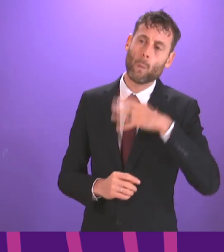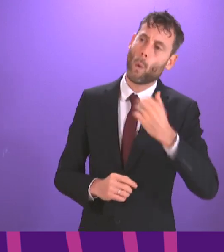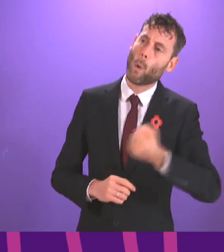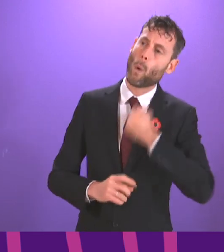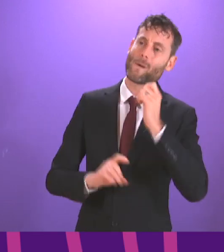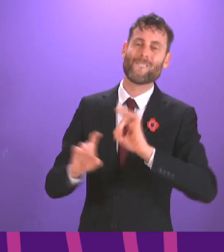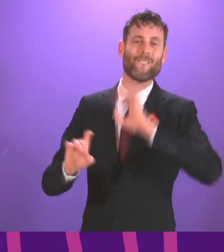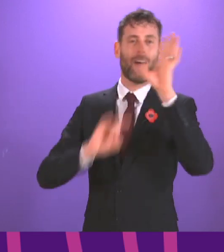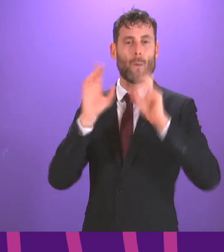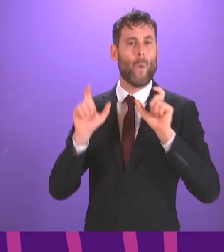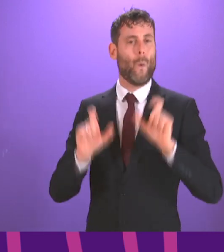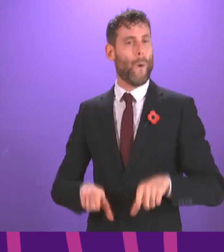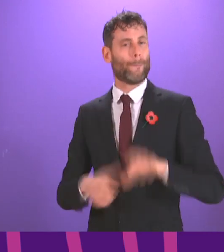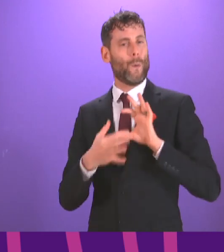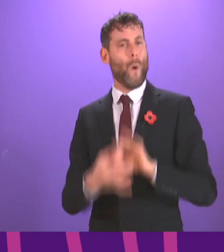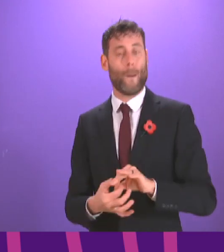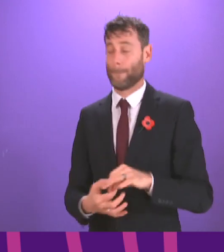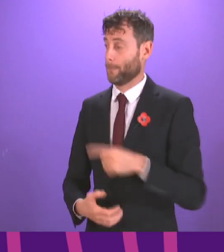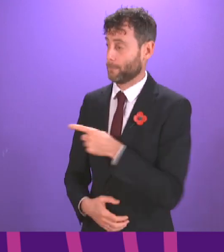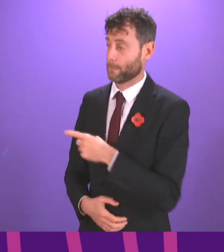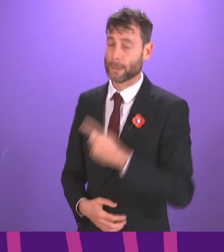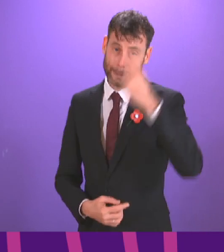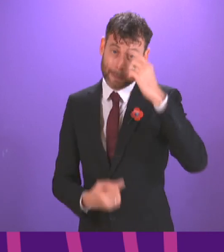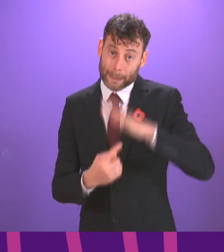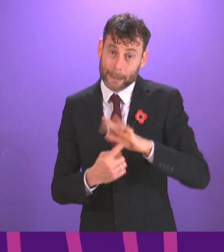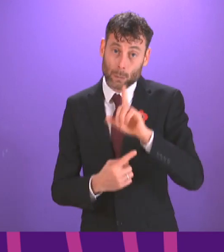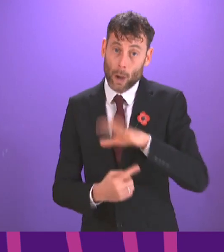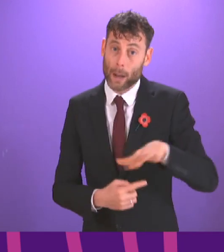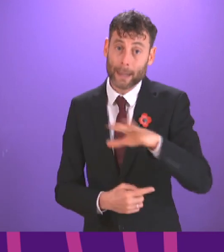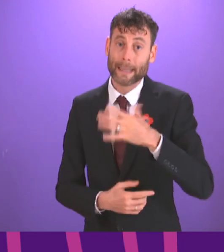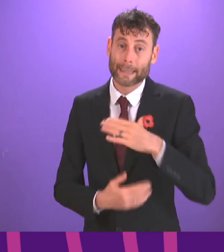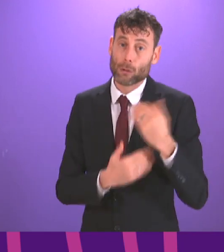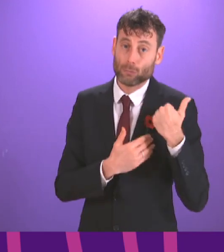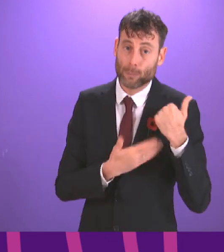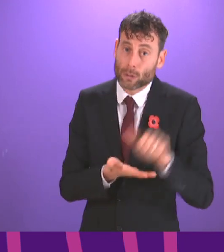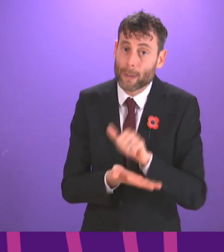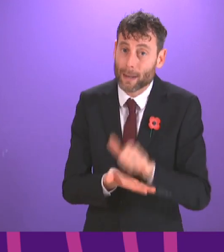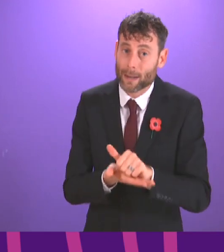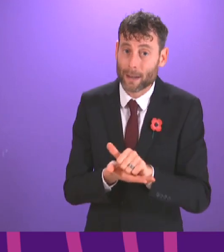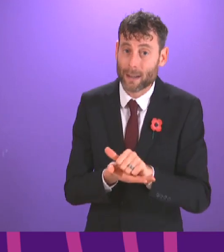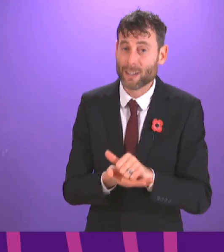The First Minister (Nicola Sturgeon): The need to behave responsibly is even greater this year than it was previously.